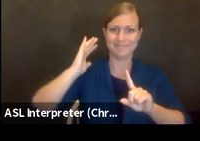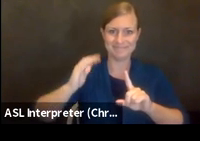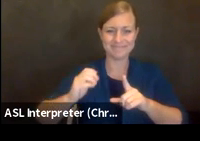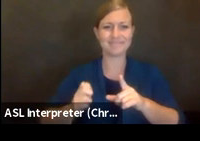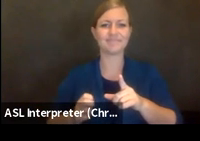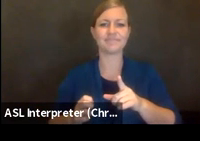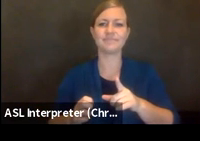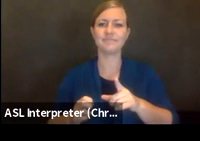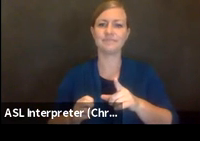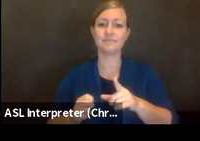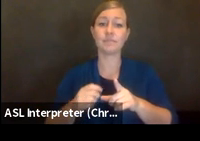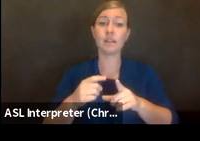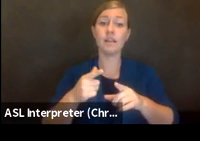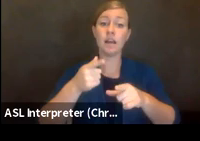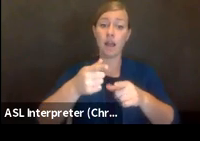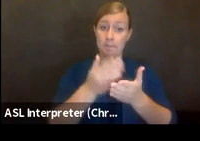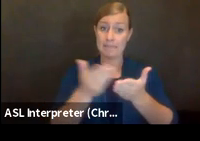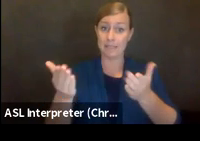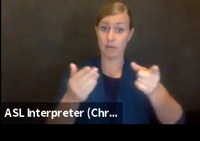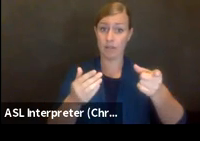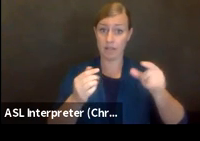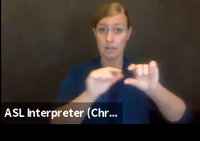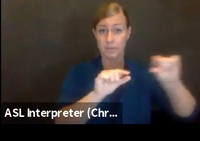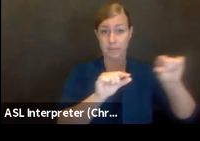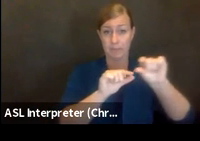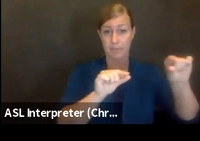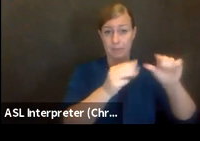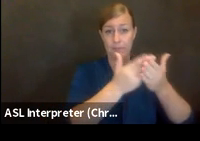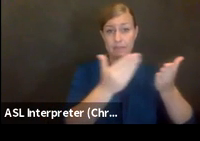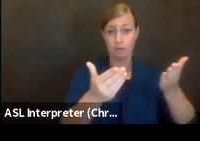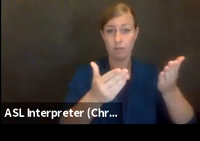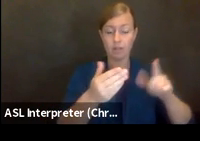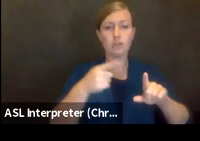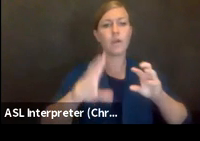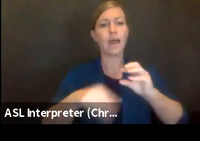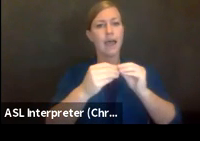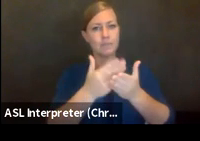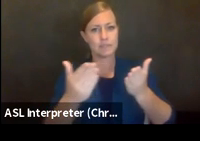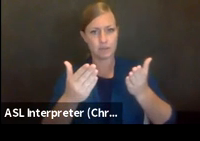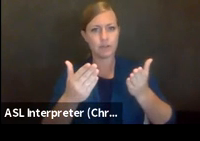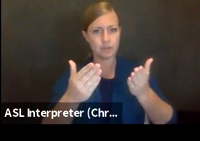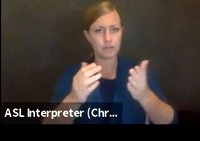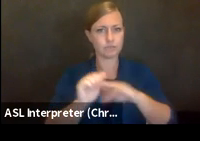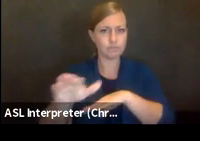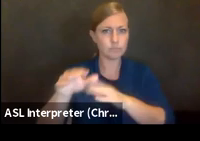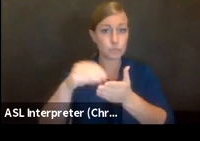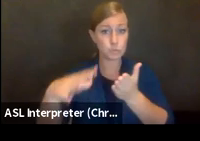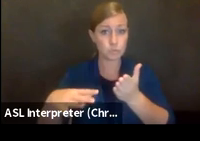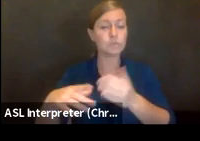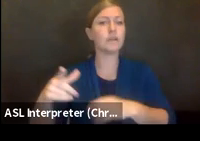ESD 189 - Amy Colburn: In materials. So when you add materials and they're going to the students. The parents can see anything that was assigned to their student